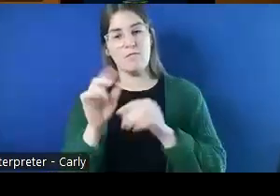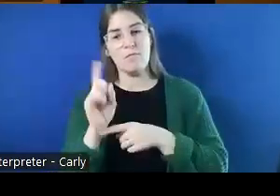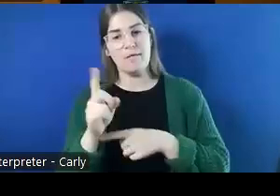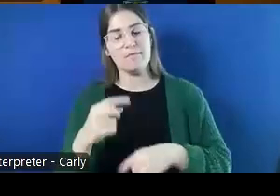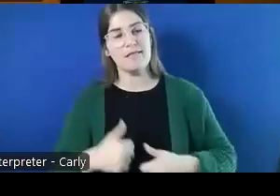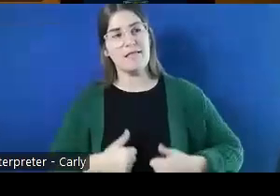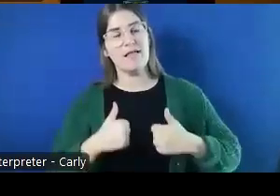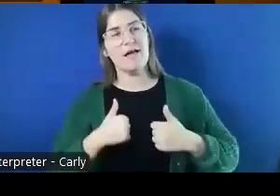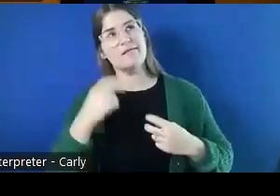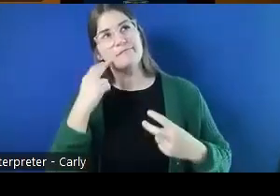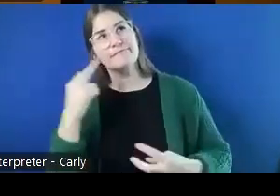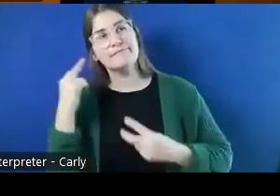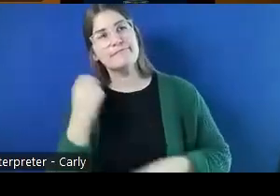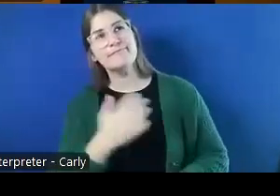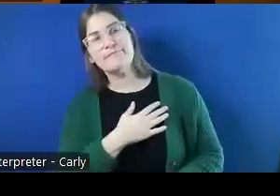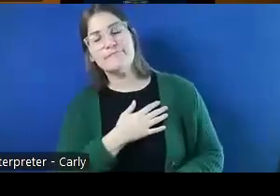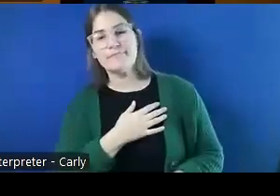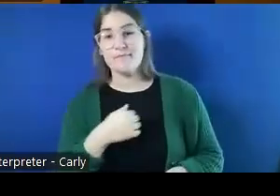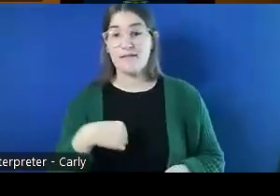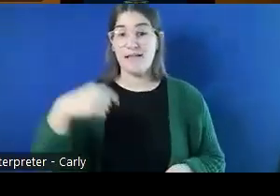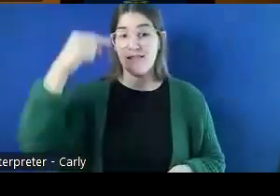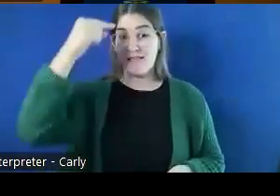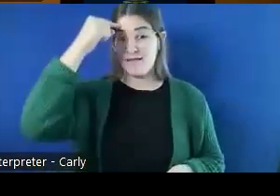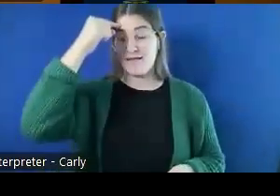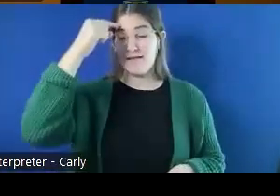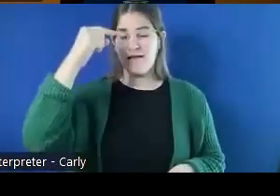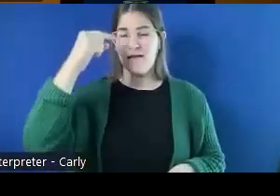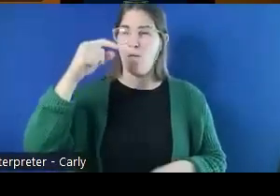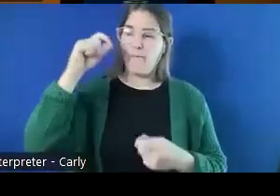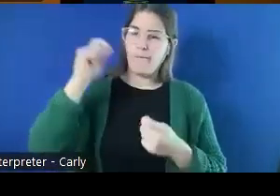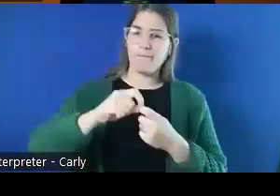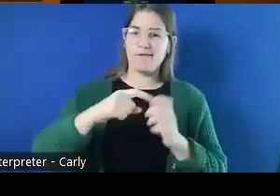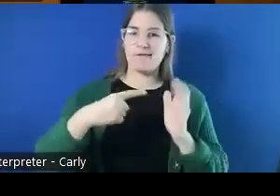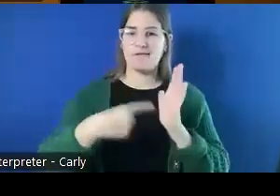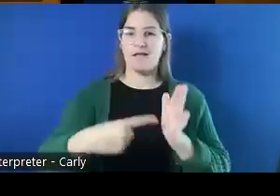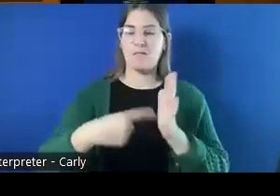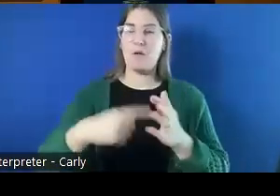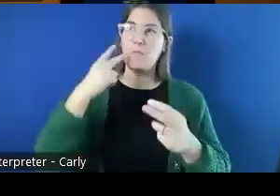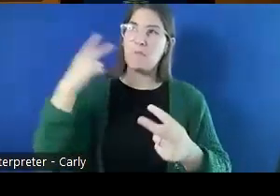be prompted to kind of think through uh specific examples in in terms of those memories as a way